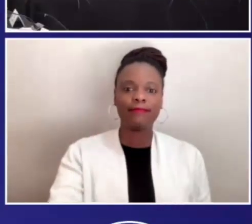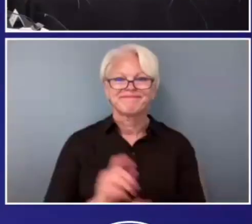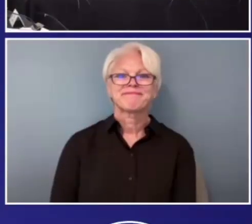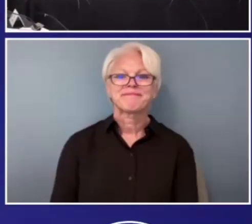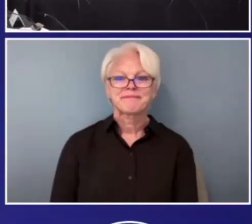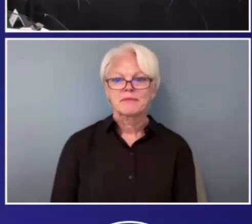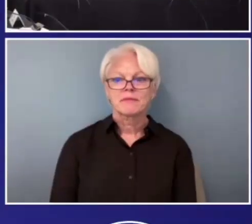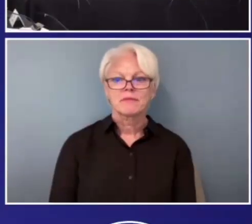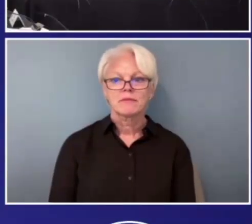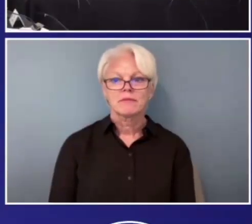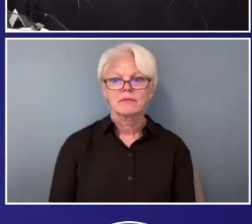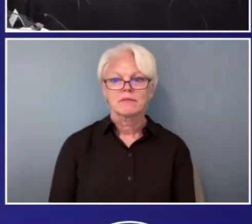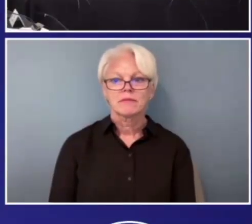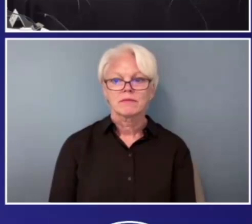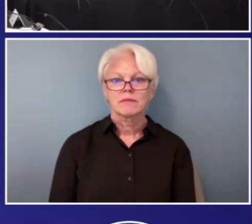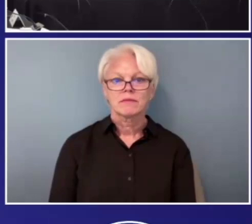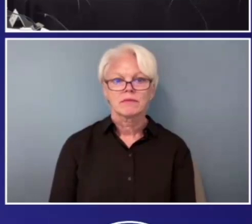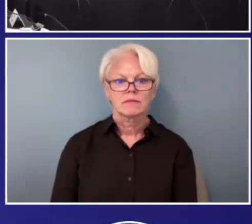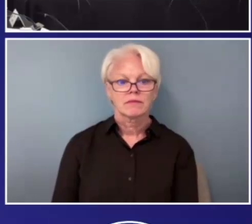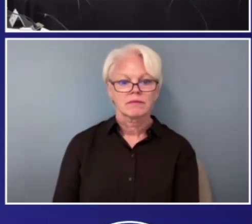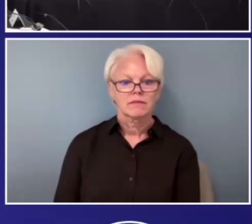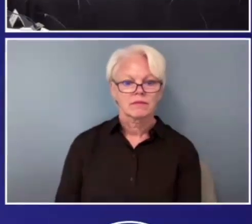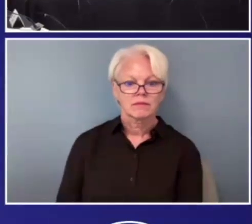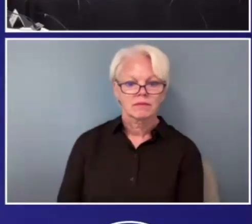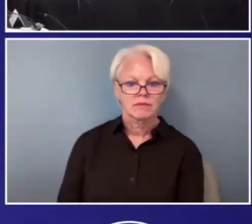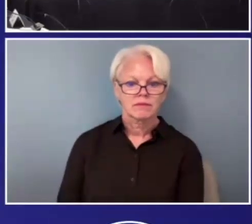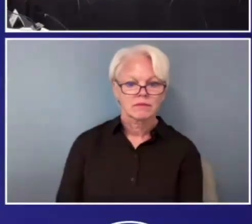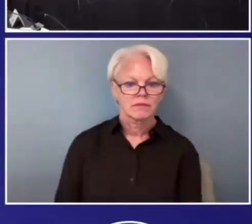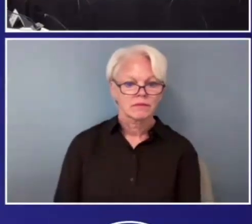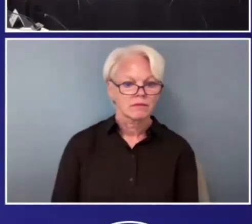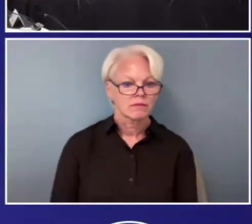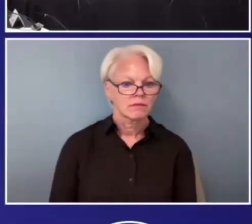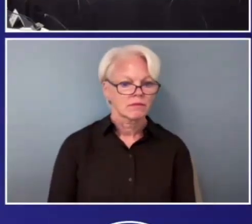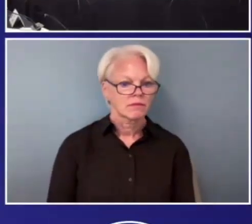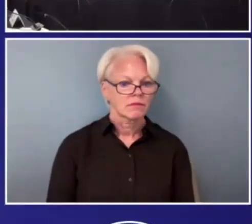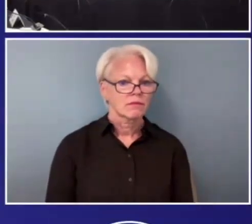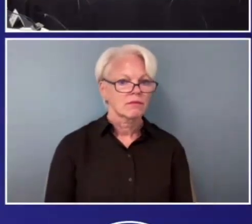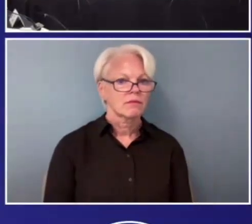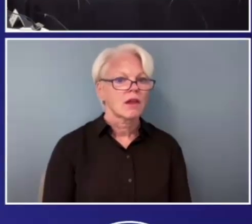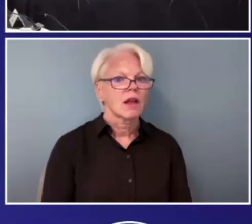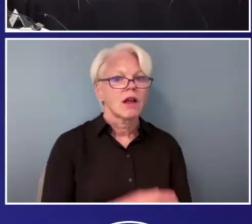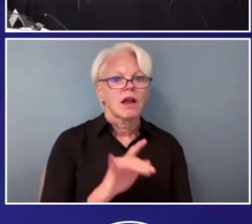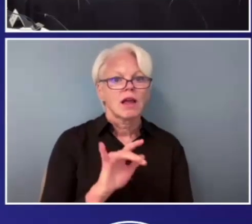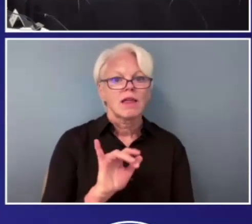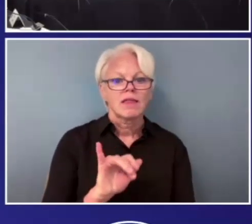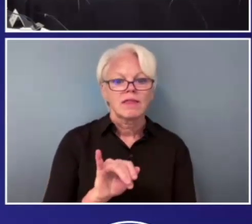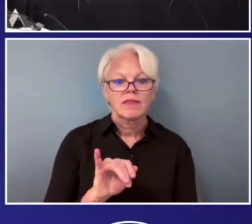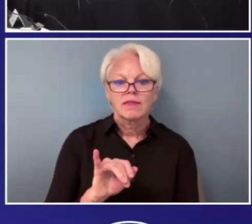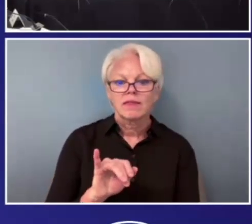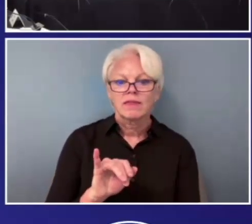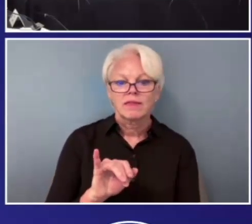Are you good with this? No. No. There's not. That one doesn't have a fixed one. The standard overall,